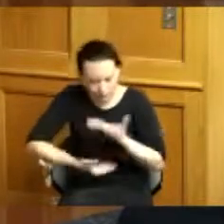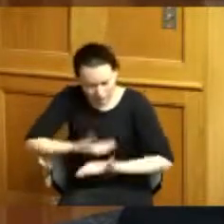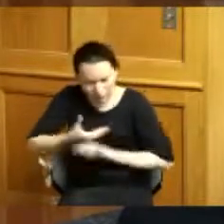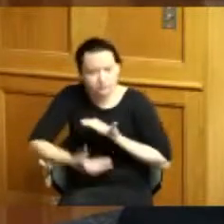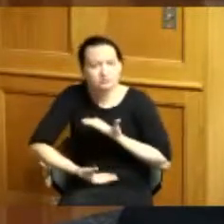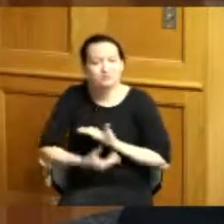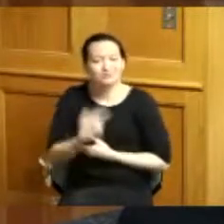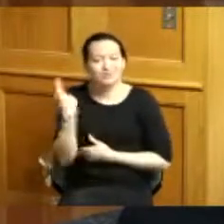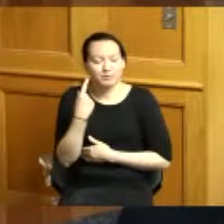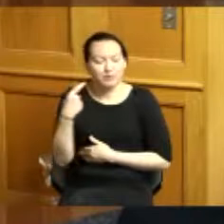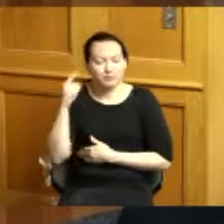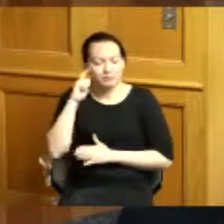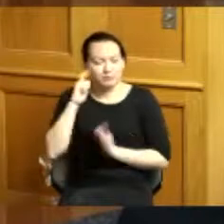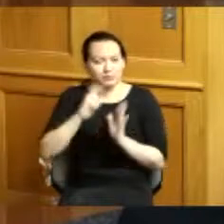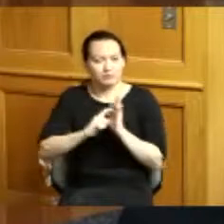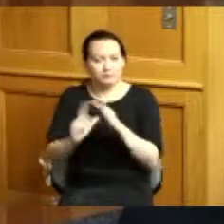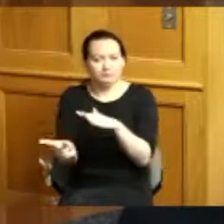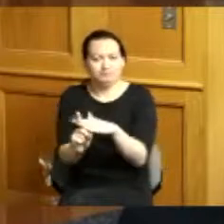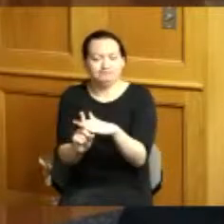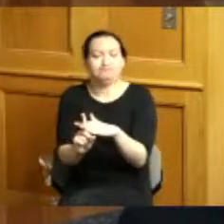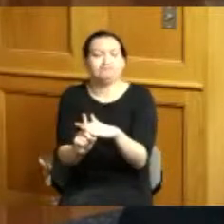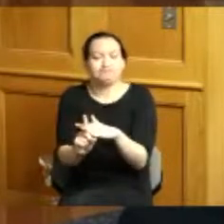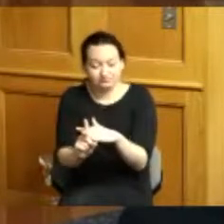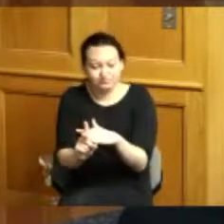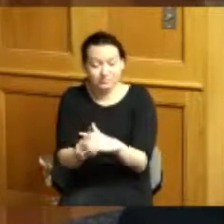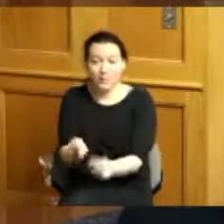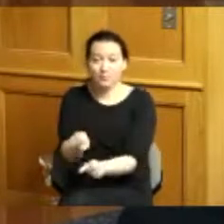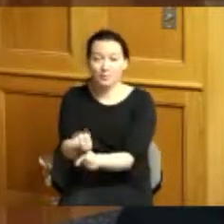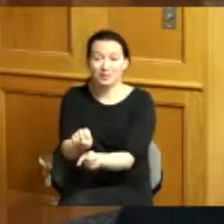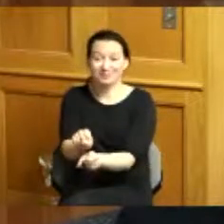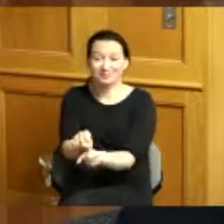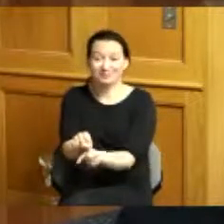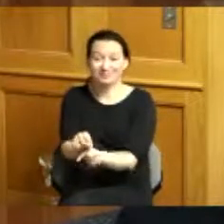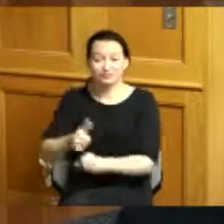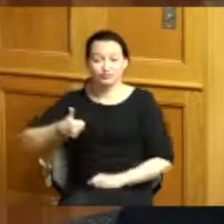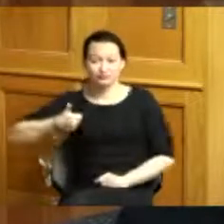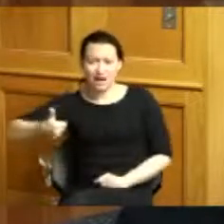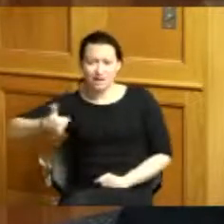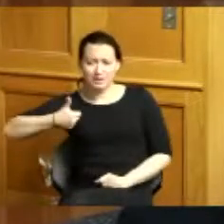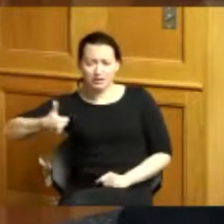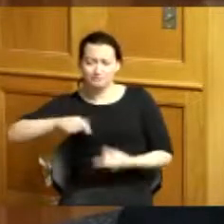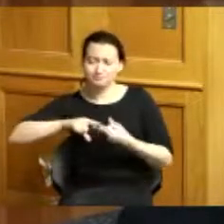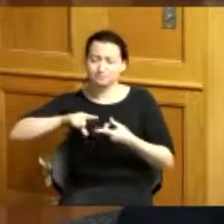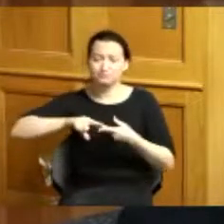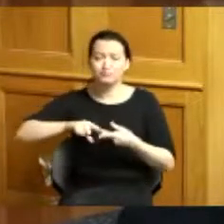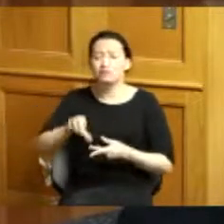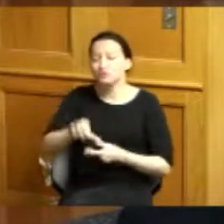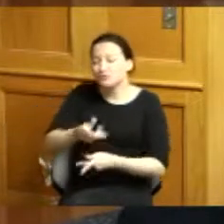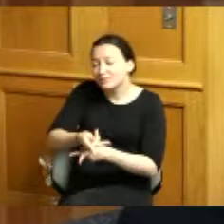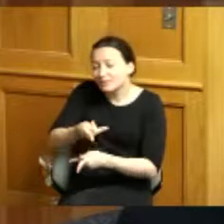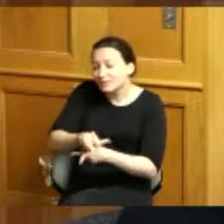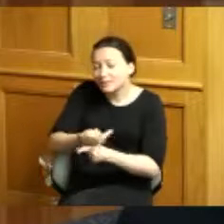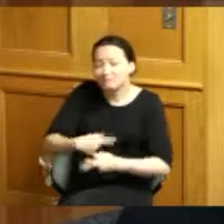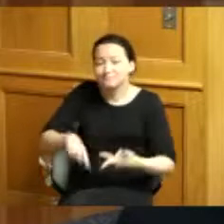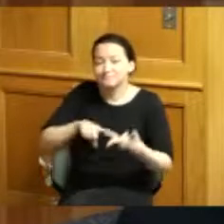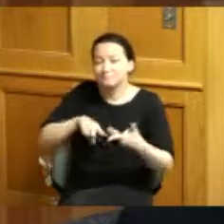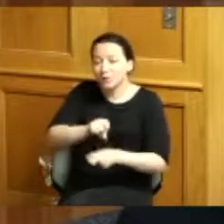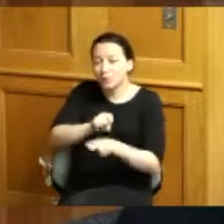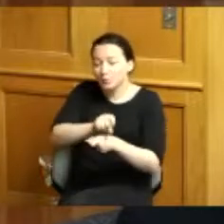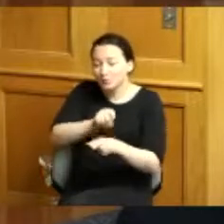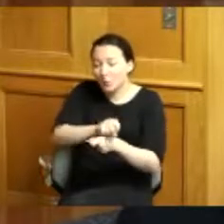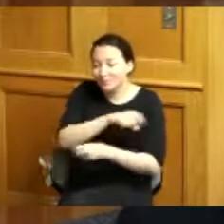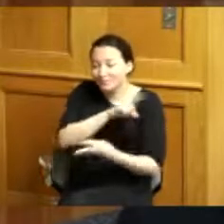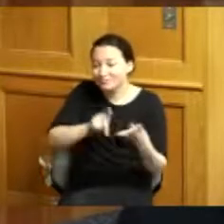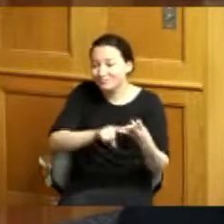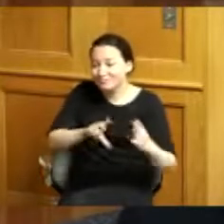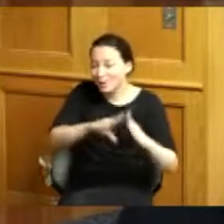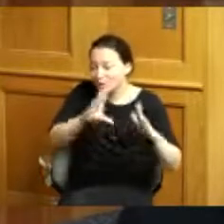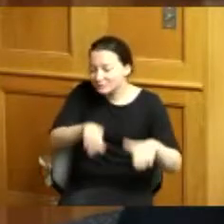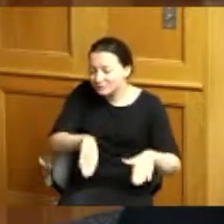that always comes up is employment Transportation Child Care employment and housing and so we look